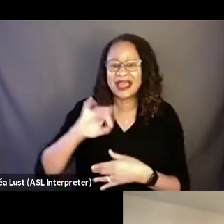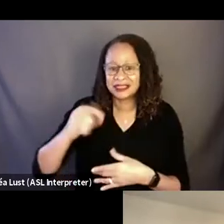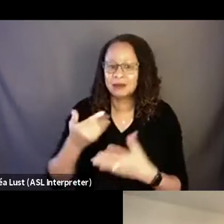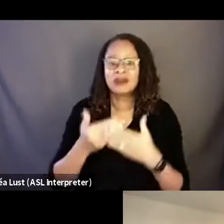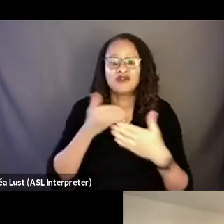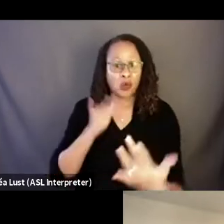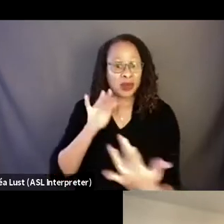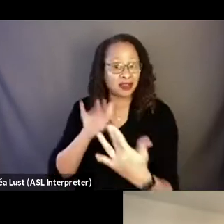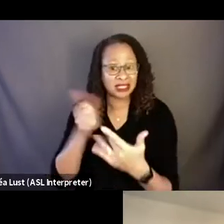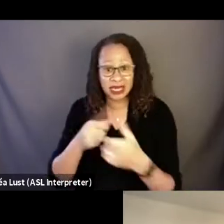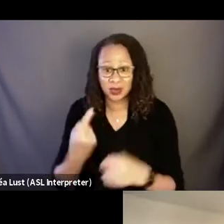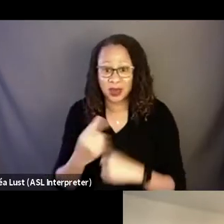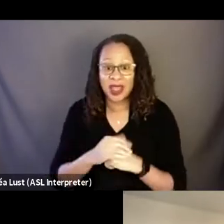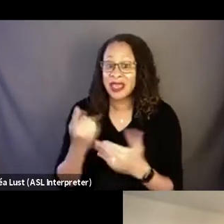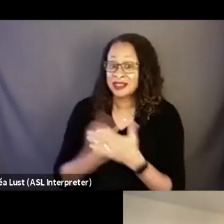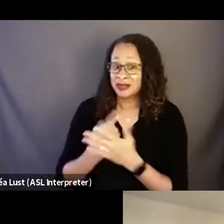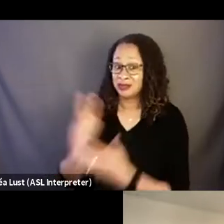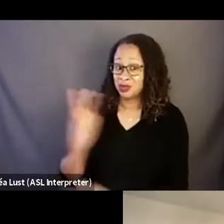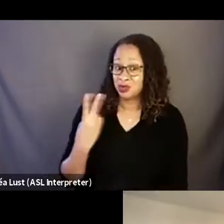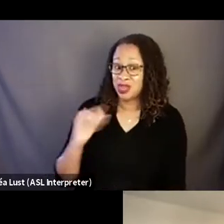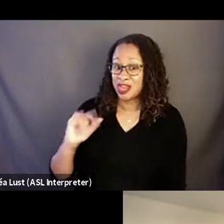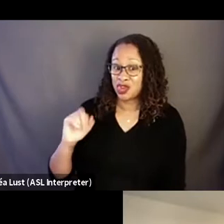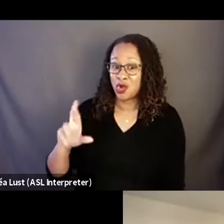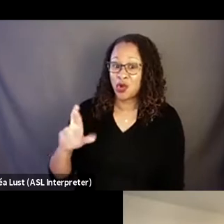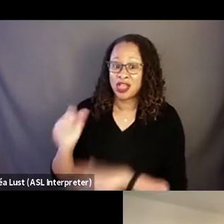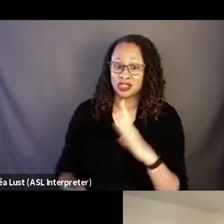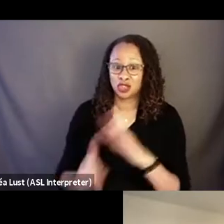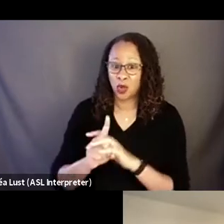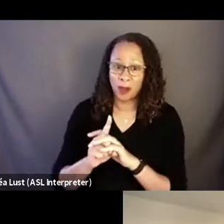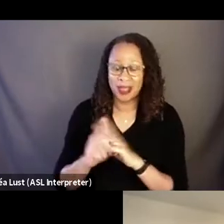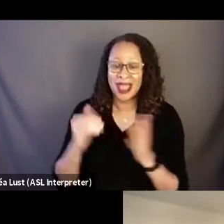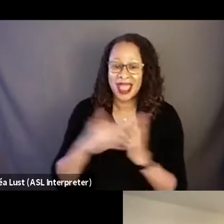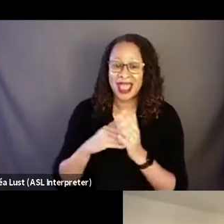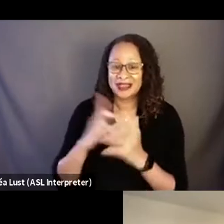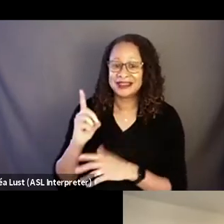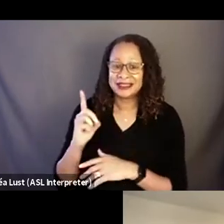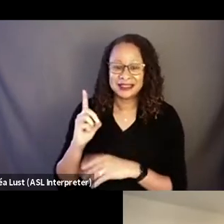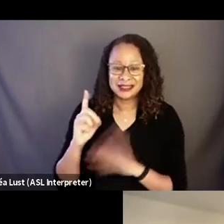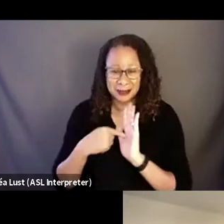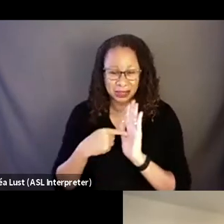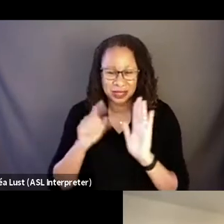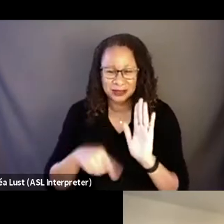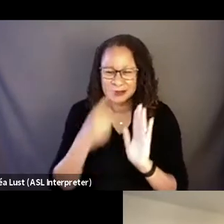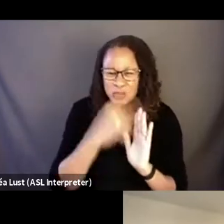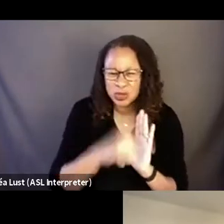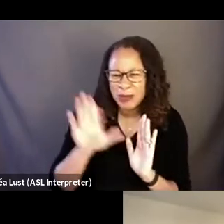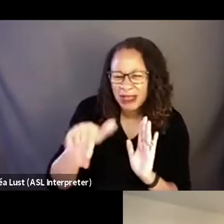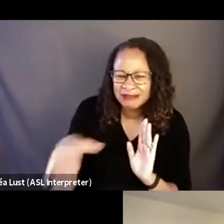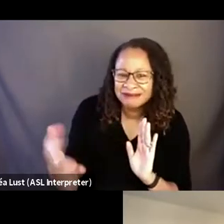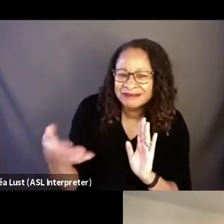Sometimes Igor and I would show up at demonstrations and try to pick people out of crowds and say, could we talk to you about a little secret project we're working on?